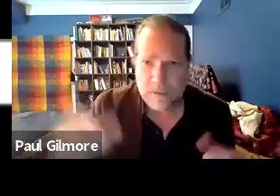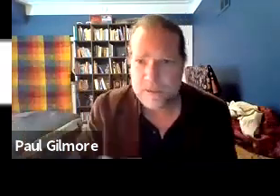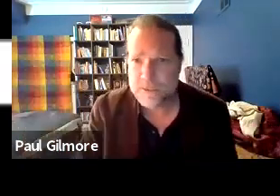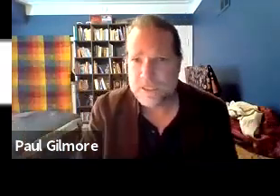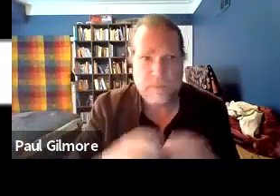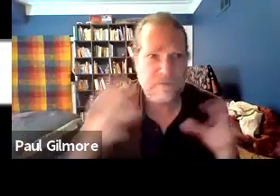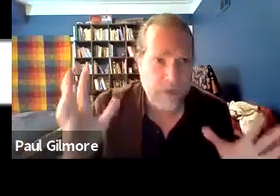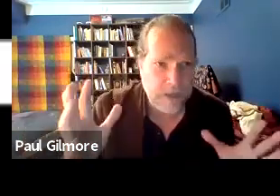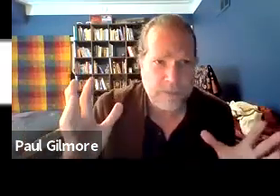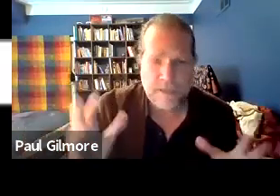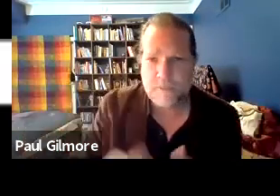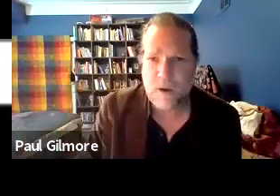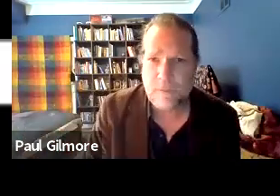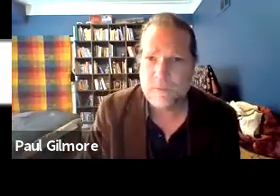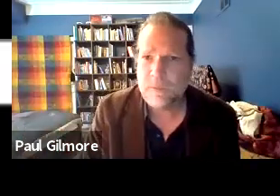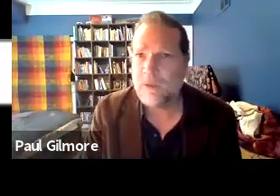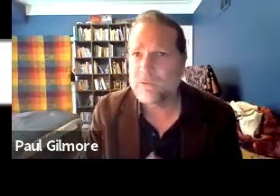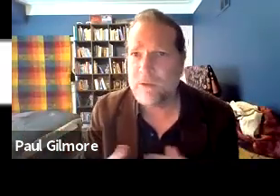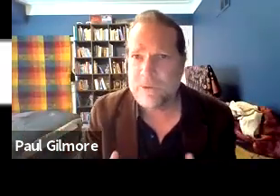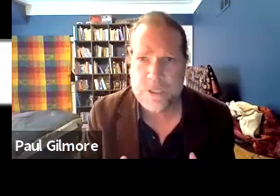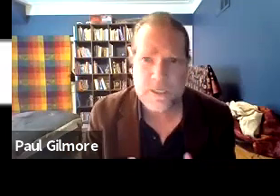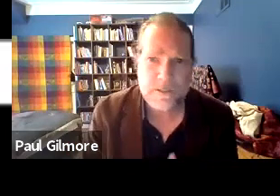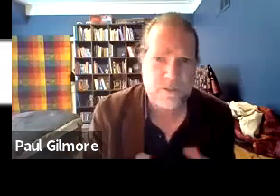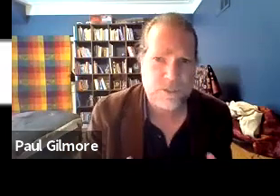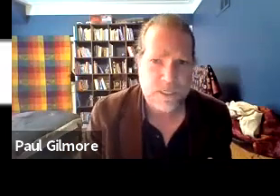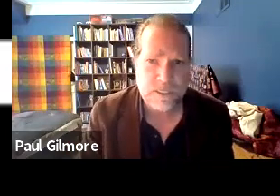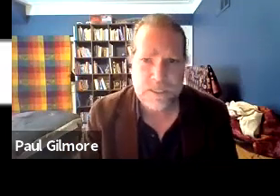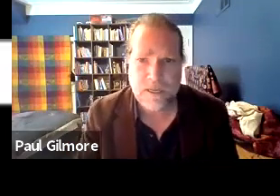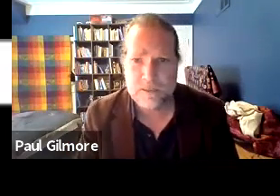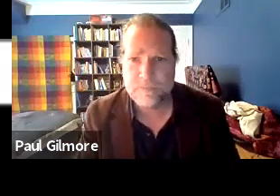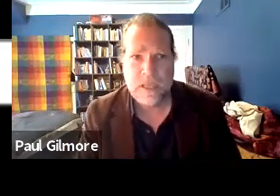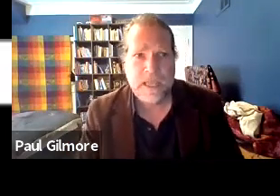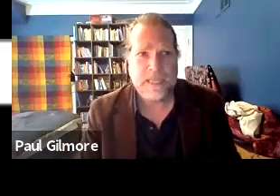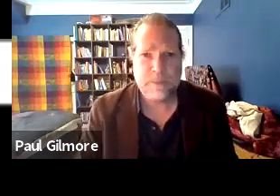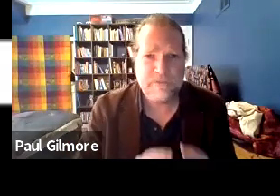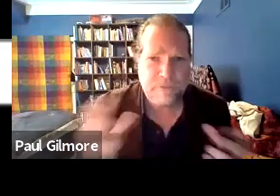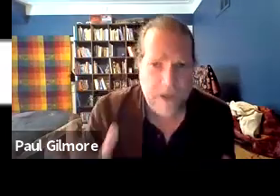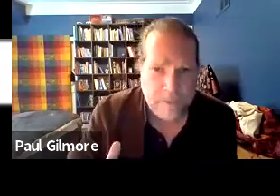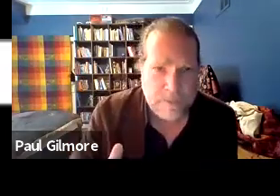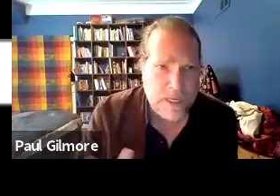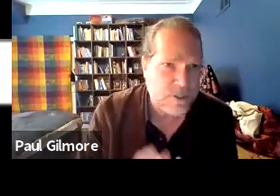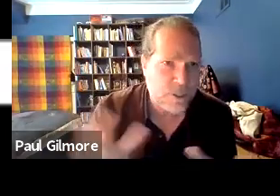aliens. It's been framed as a problem of refugees seeking asylum. It's been framed as